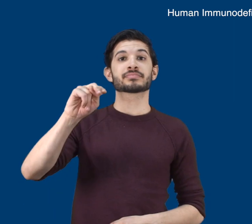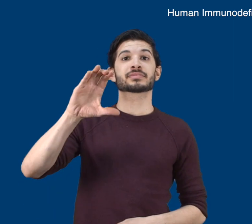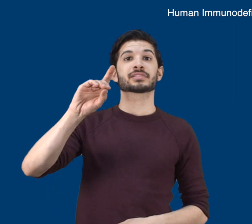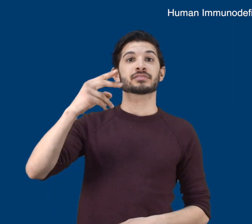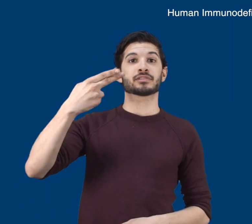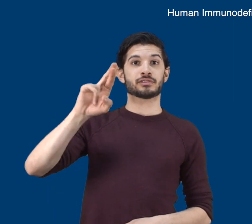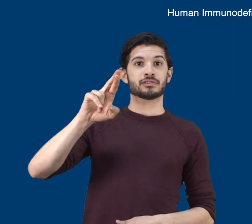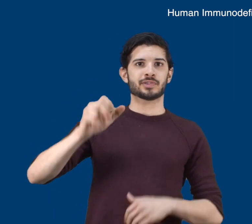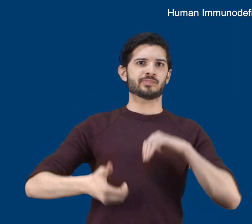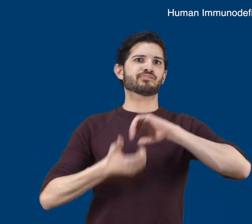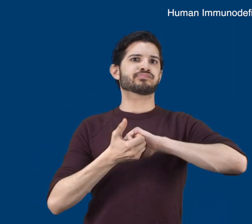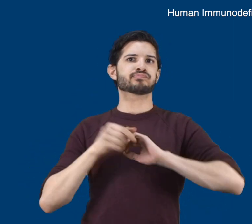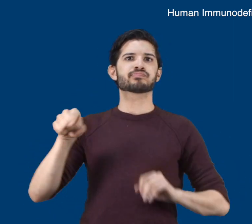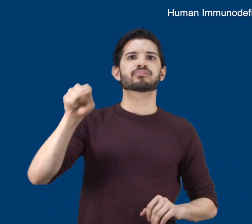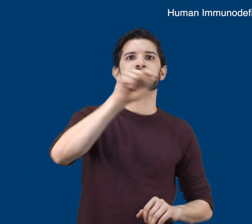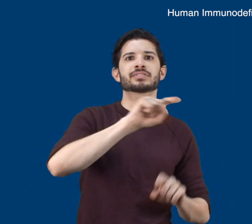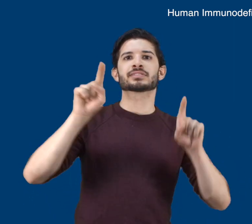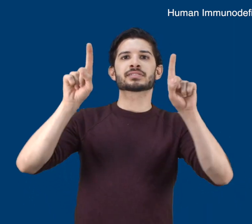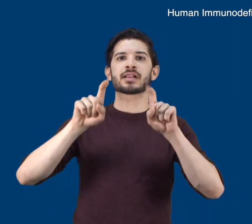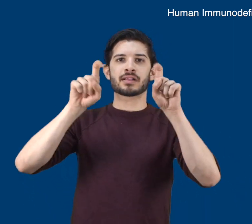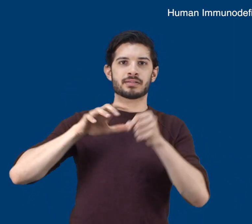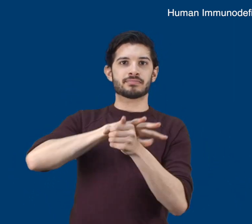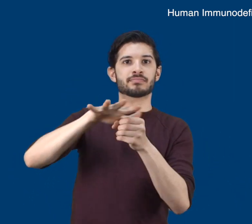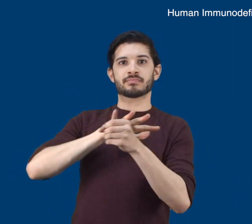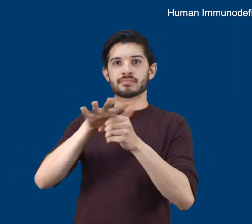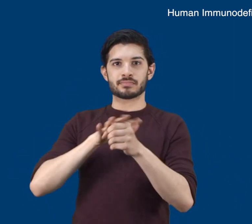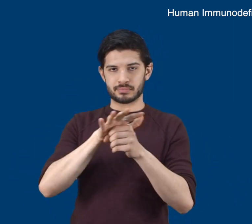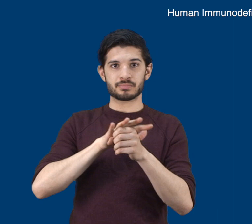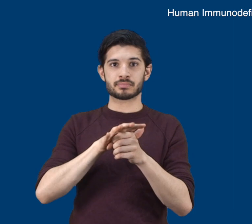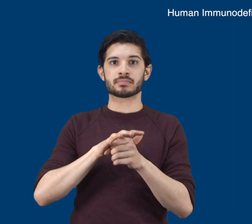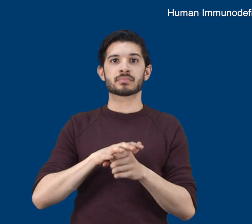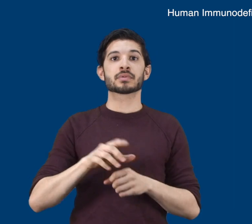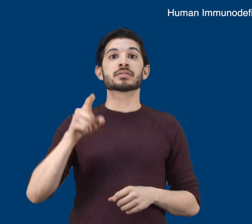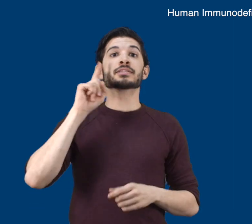NCDHR is working with nearby testing sites,